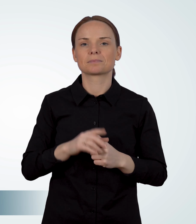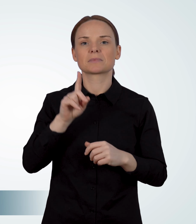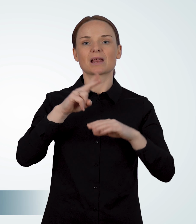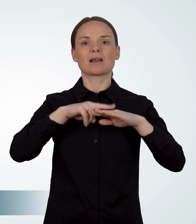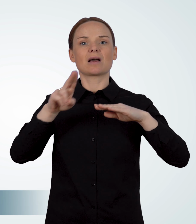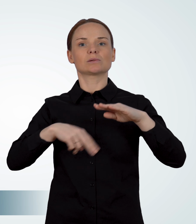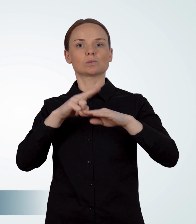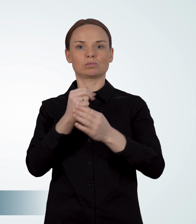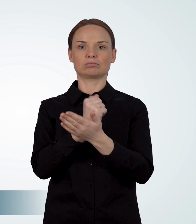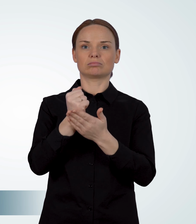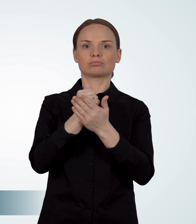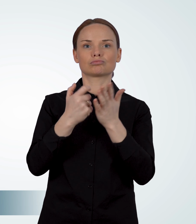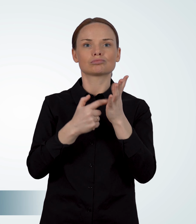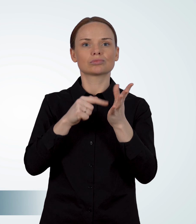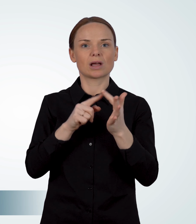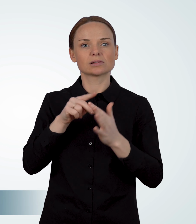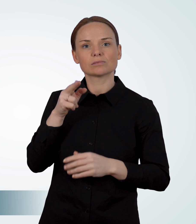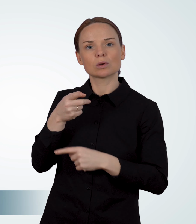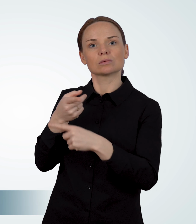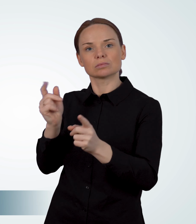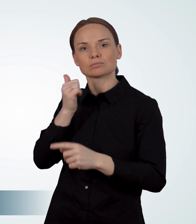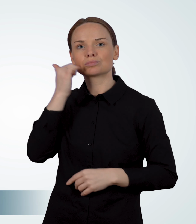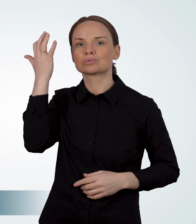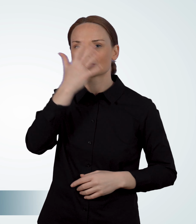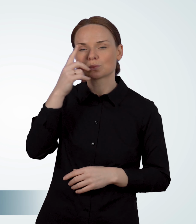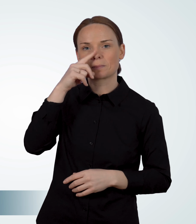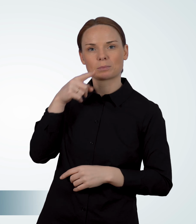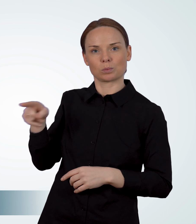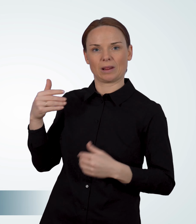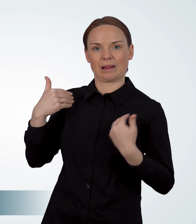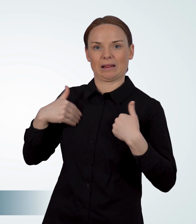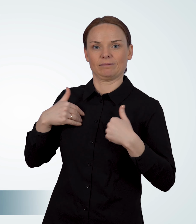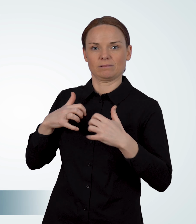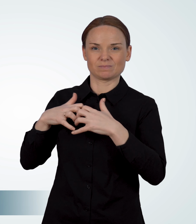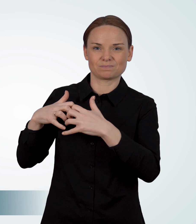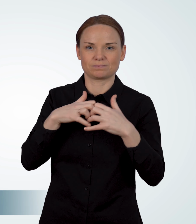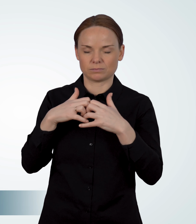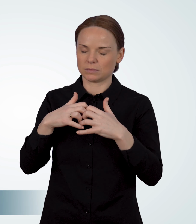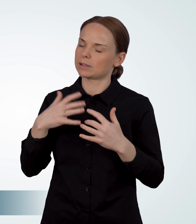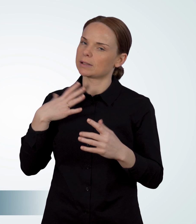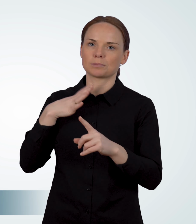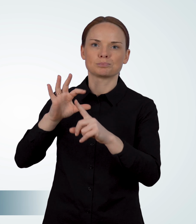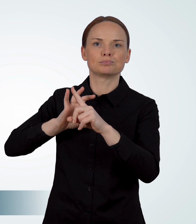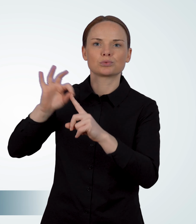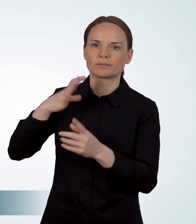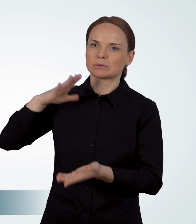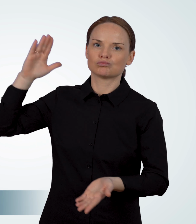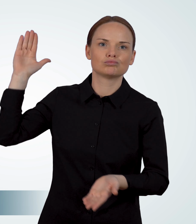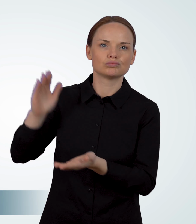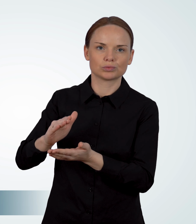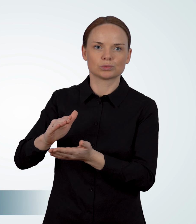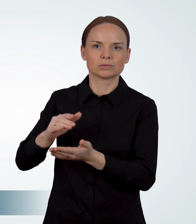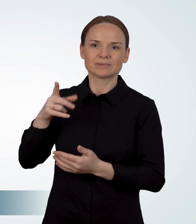There is some improvement in the national rate of overcrowding for Indigenous peoples but more work is needed